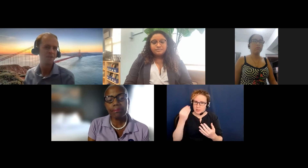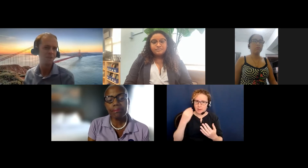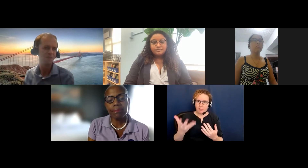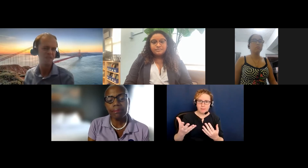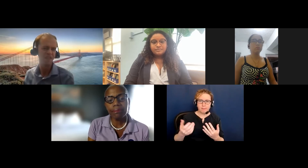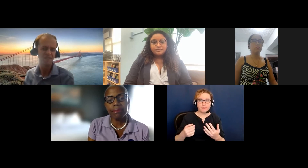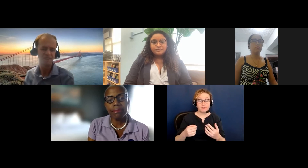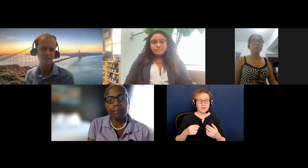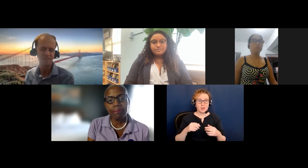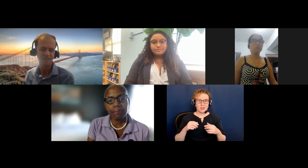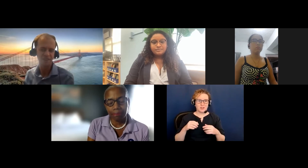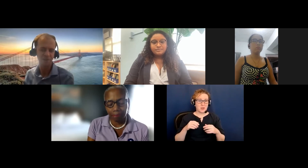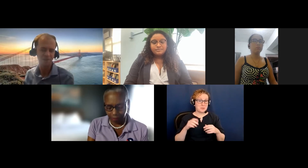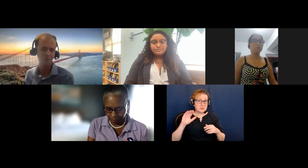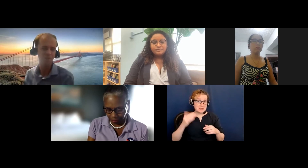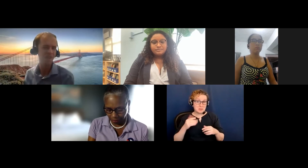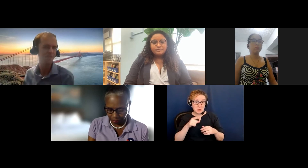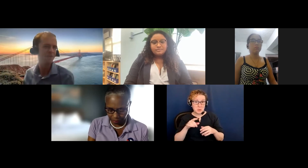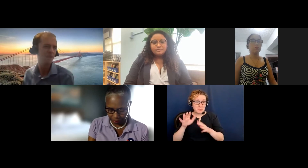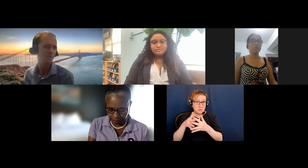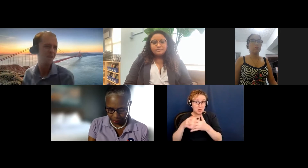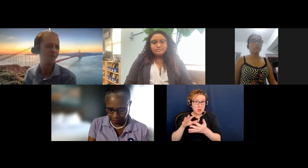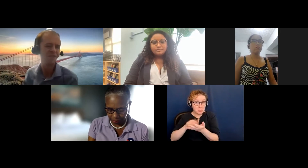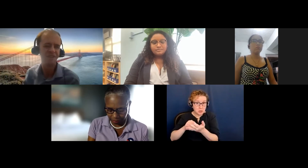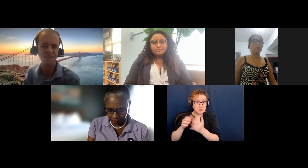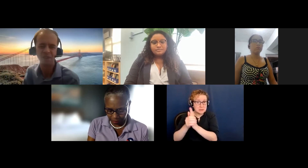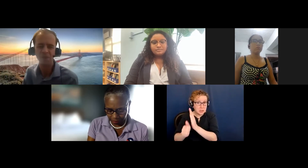skills from the United States and open up opportunities in Colombia.